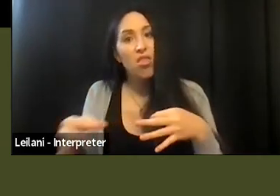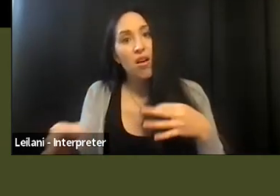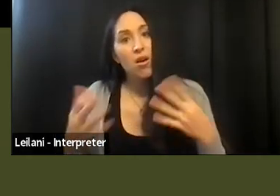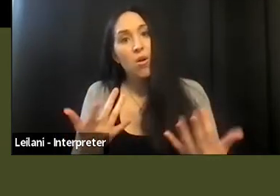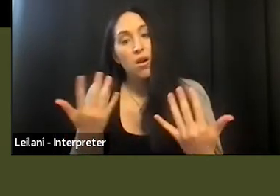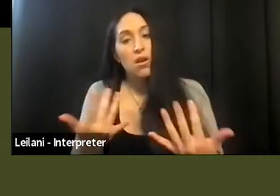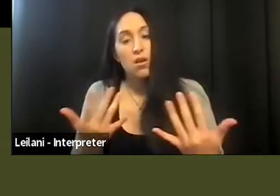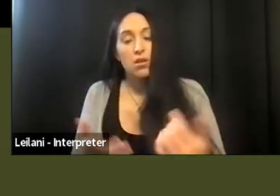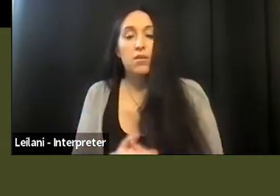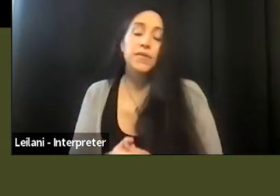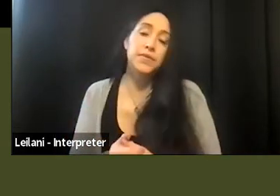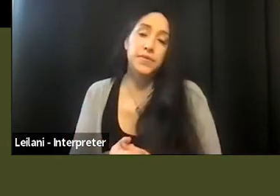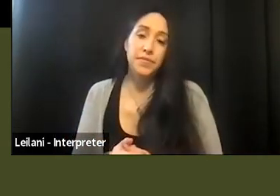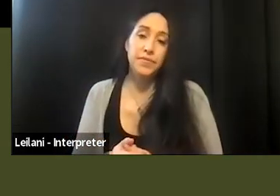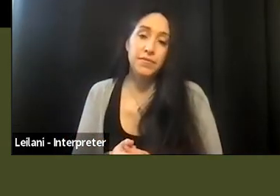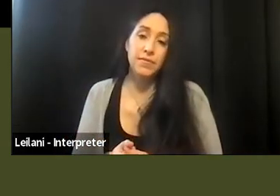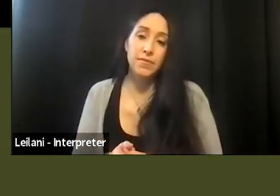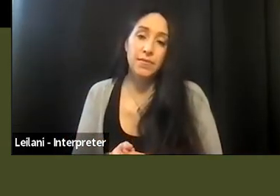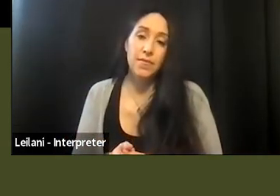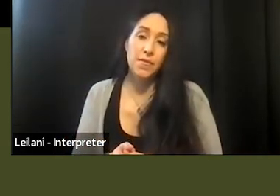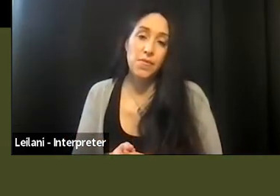I mean, like instead of working separately,